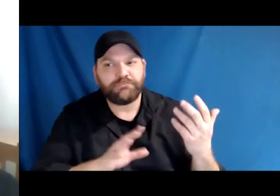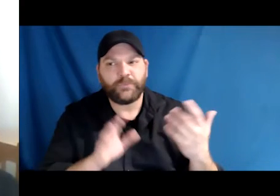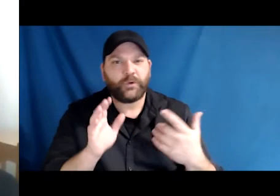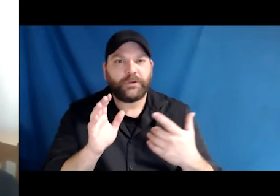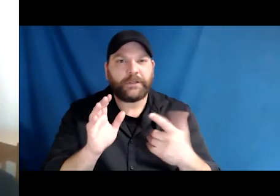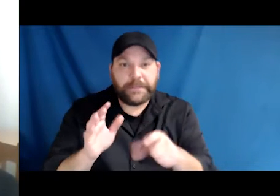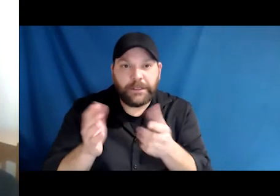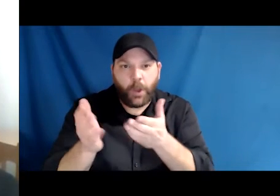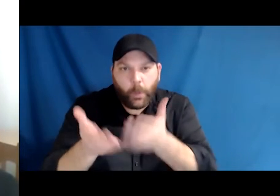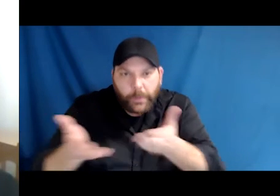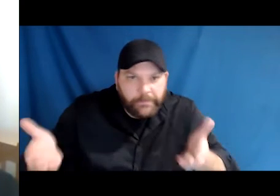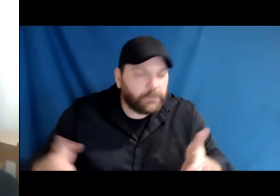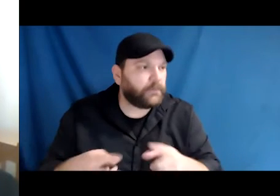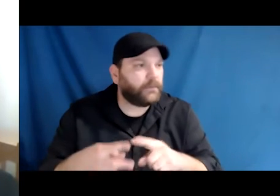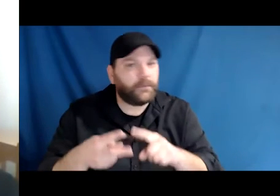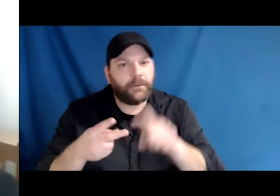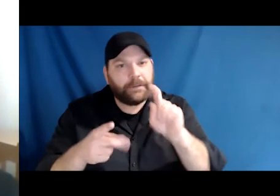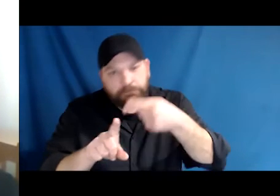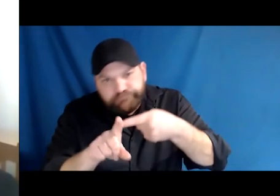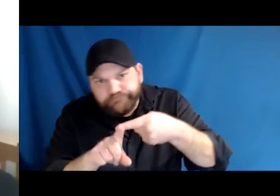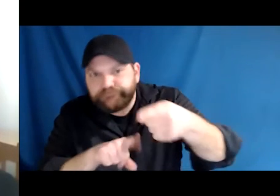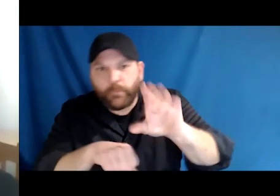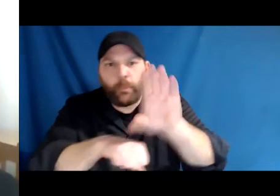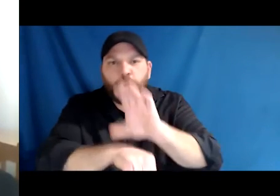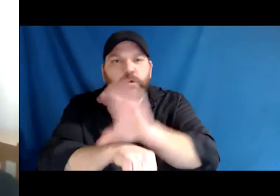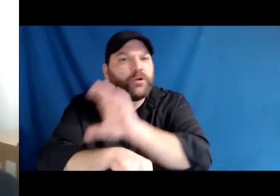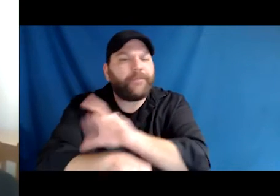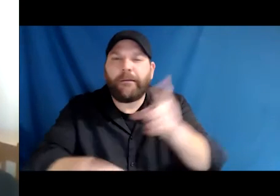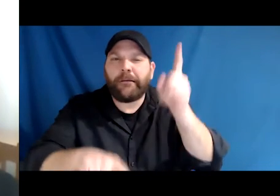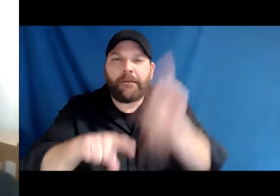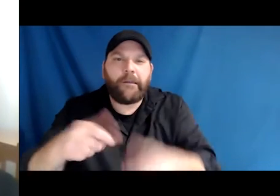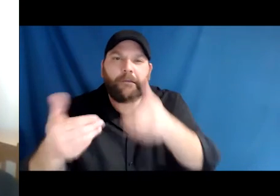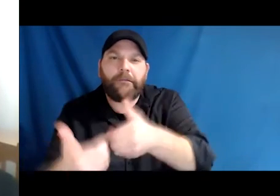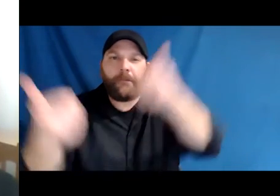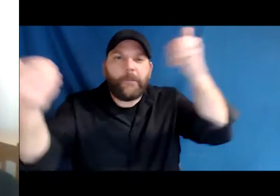you need specialized computers that can't work from home over slower internet speeds,